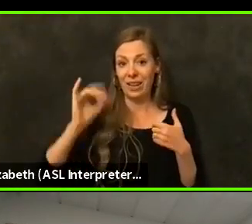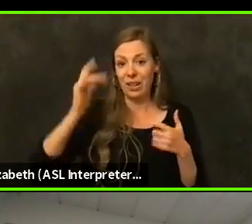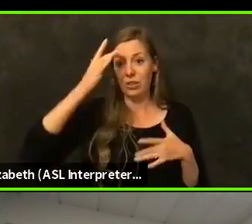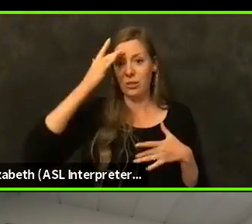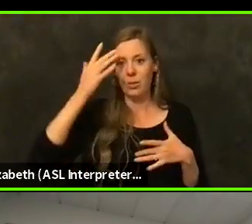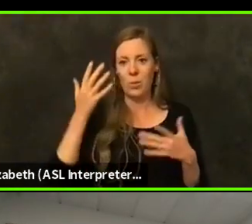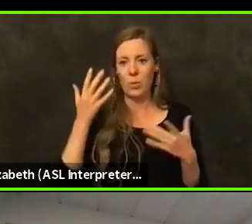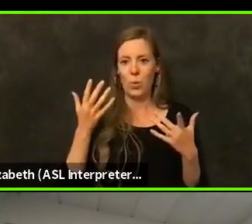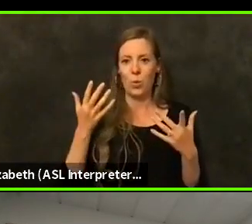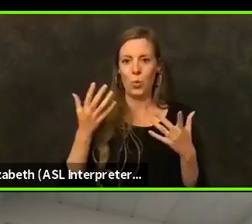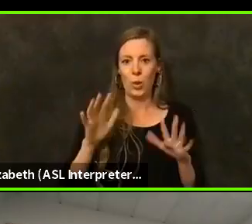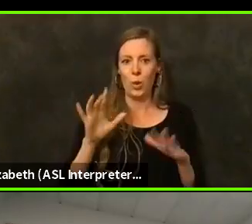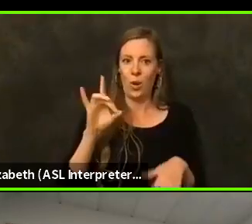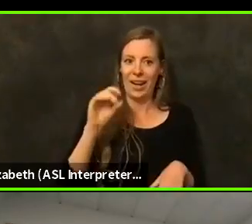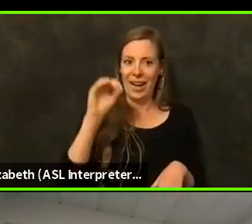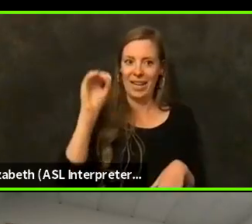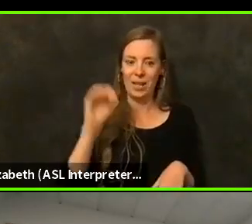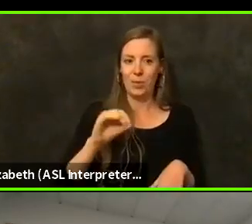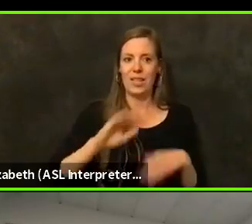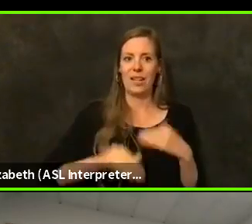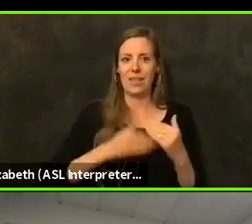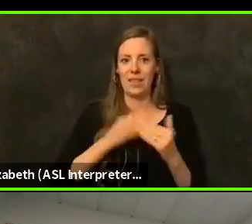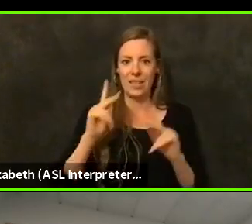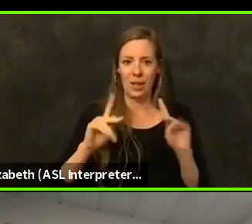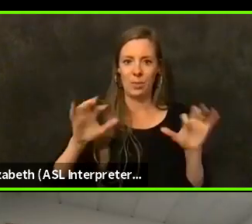point of 80 percent of our entire population being infected with Koven.